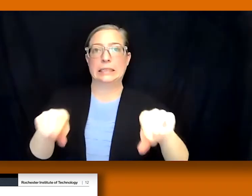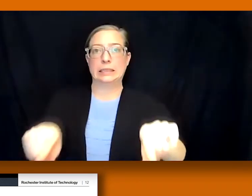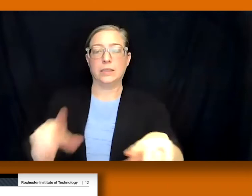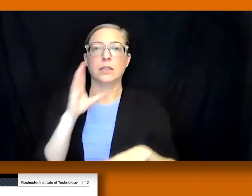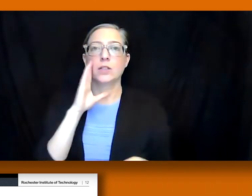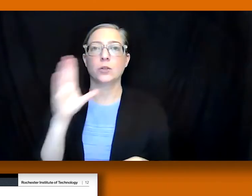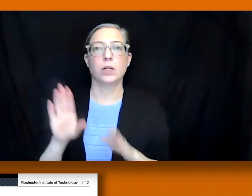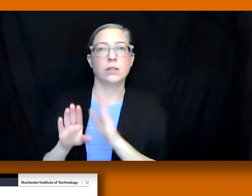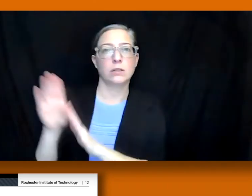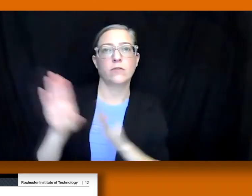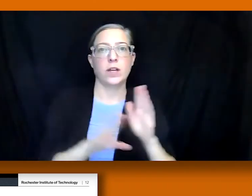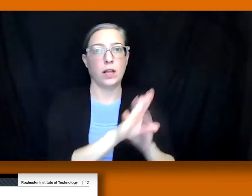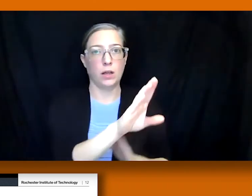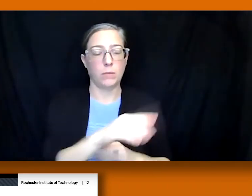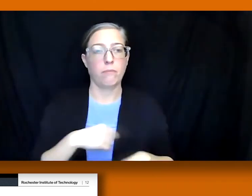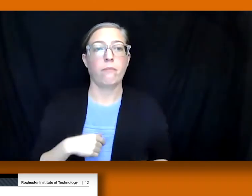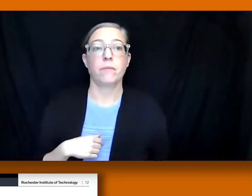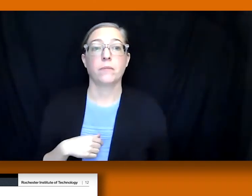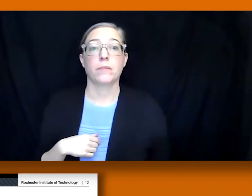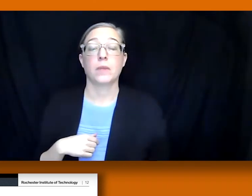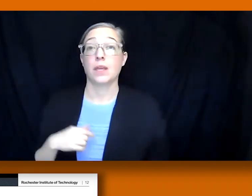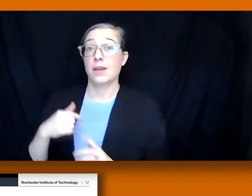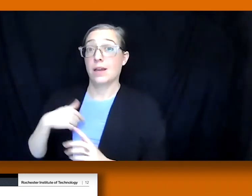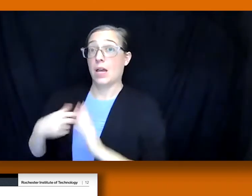this will help me understand the costs as well.